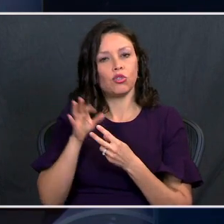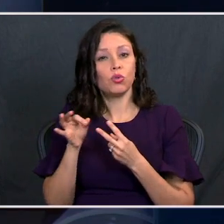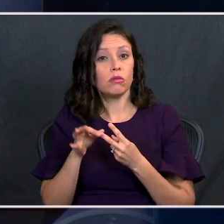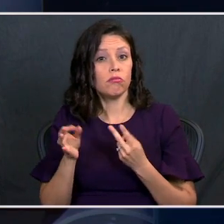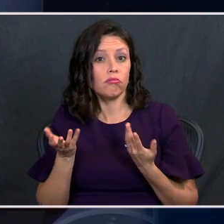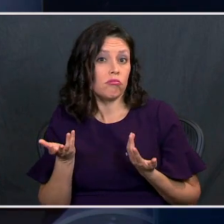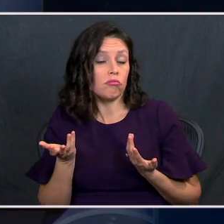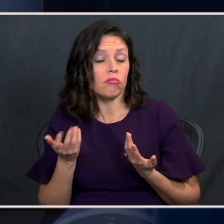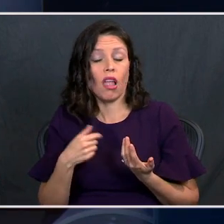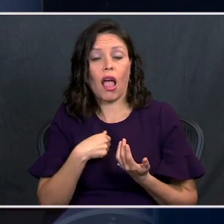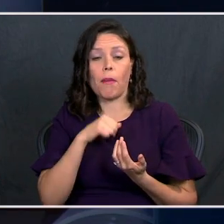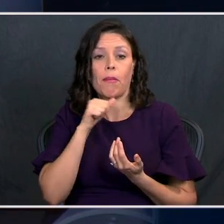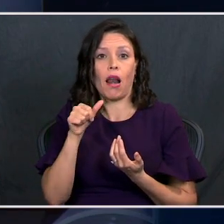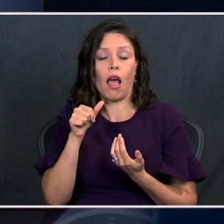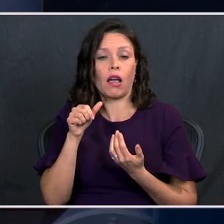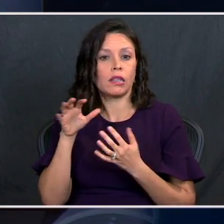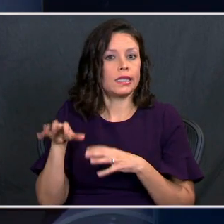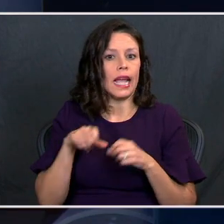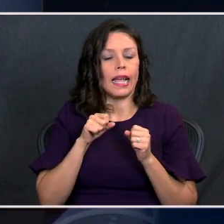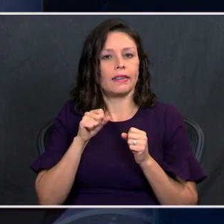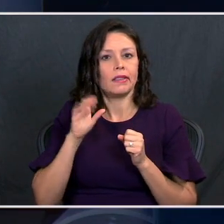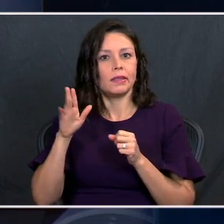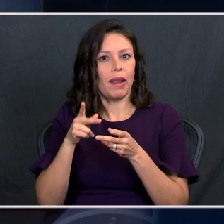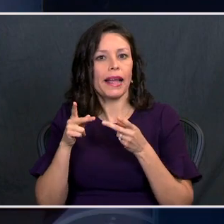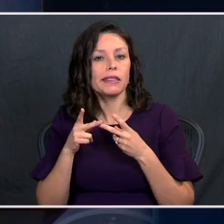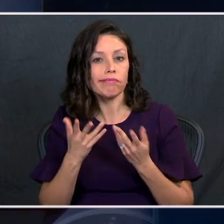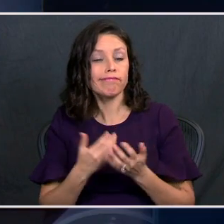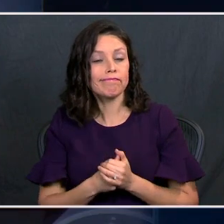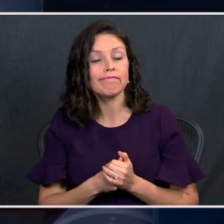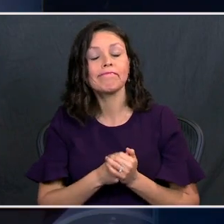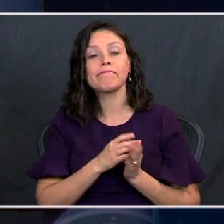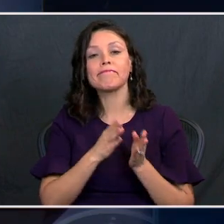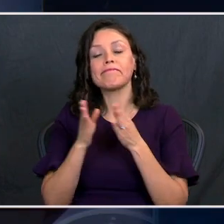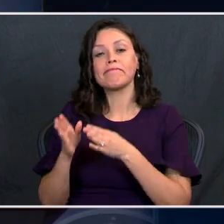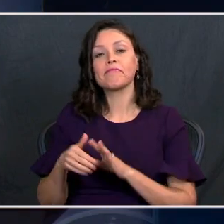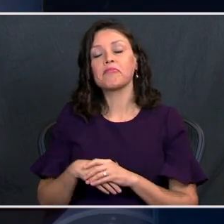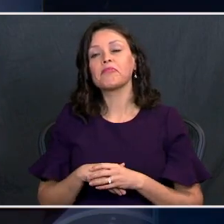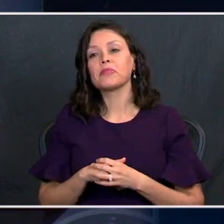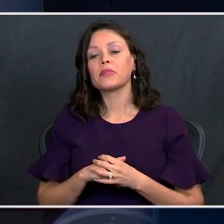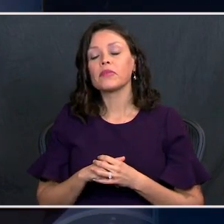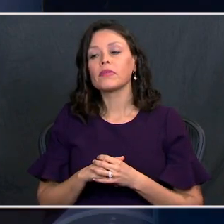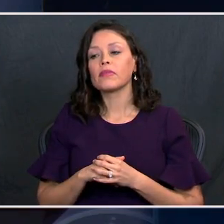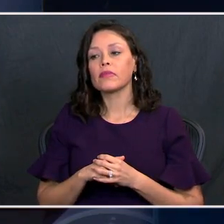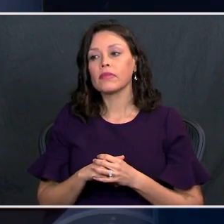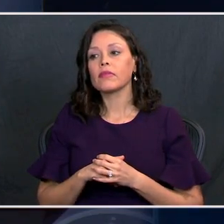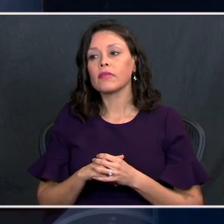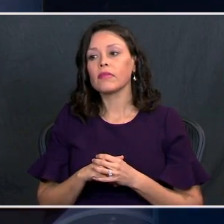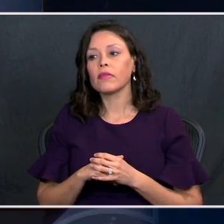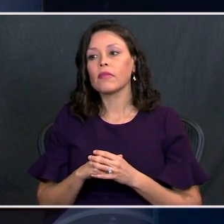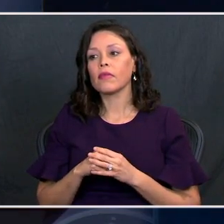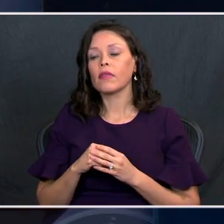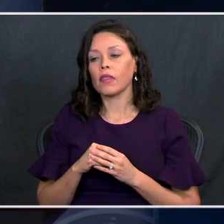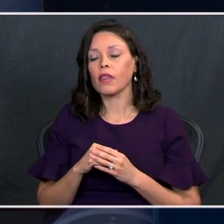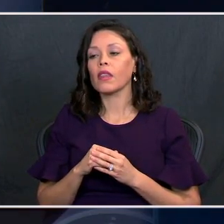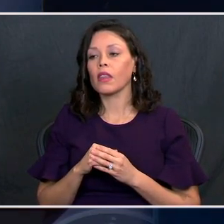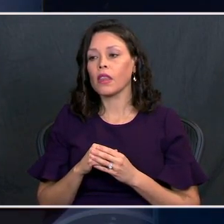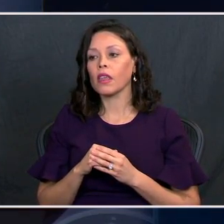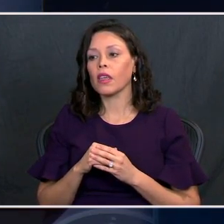and I'm not going to take options off the table from here. Go ahead. The Press: Hi, I'm the print pooler today, so if possible, can I ask a question also on behalf